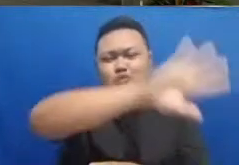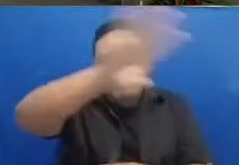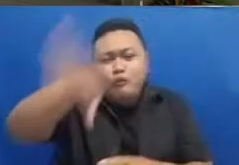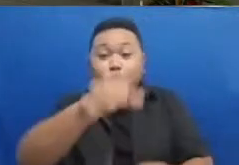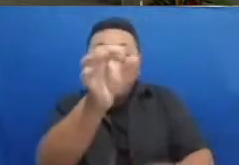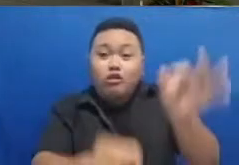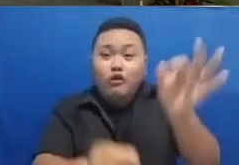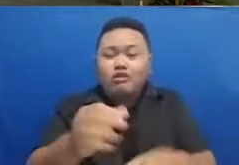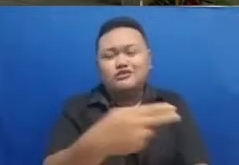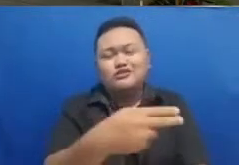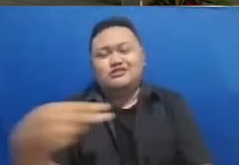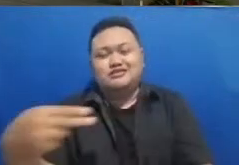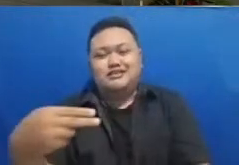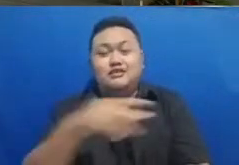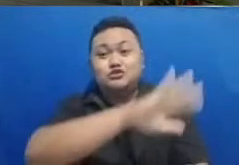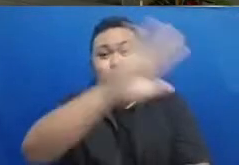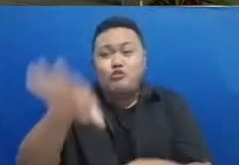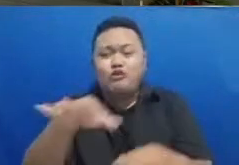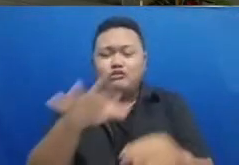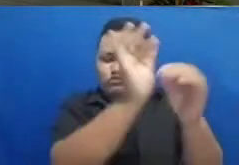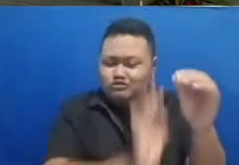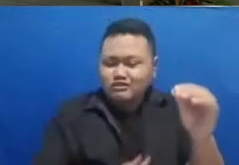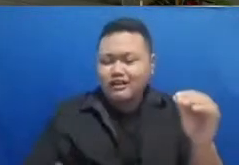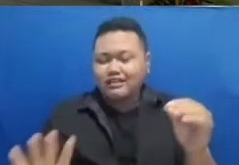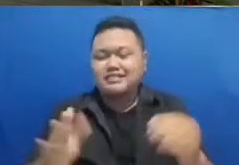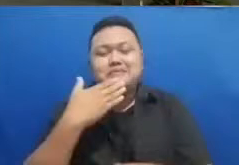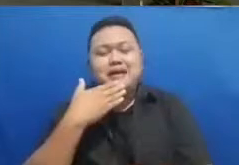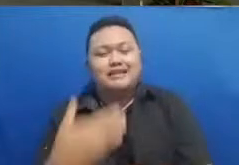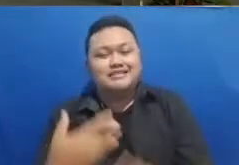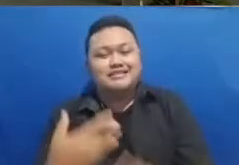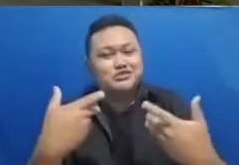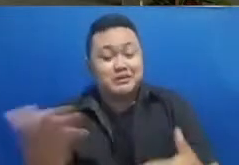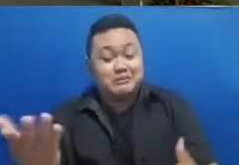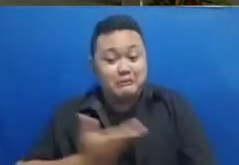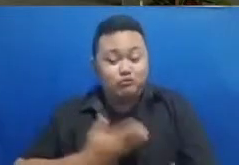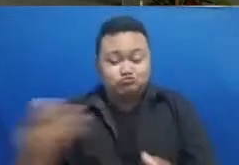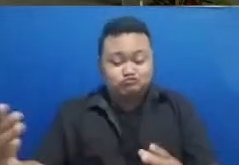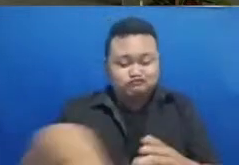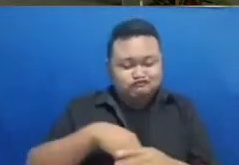all over the archipelago Thank you for taking the time from the sidelines of the busyness of our father and mother, we